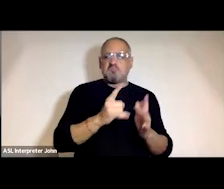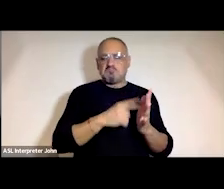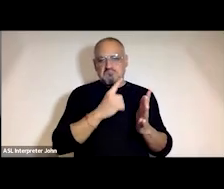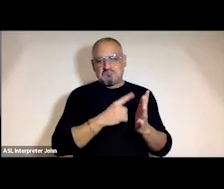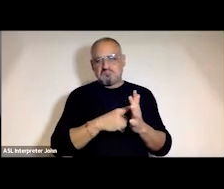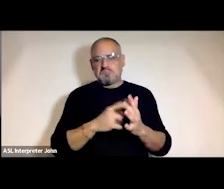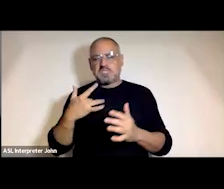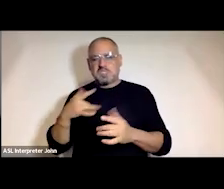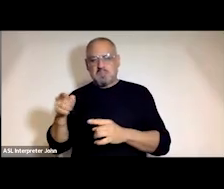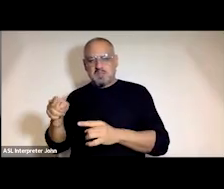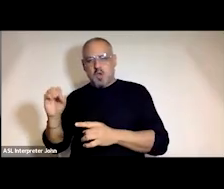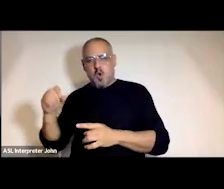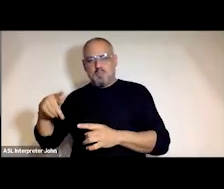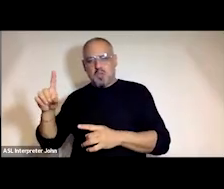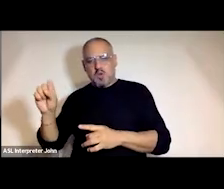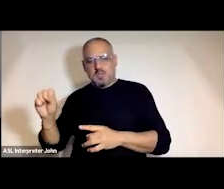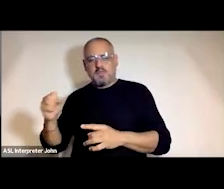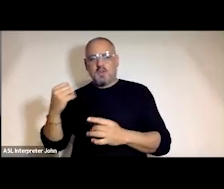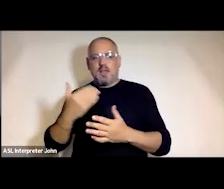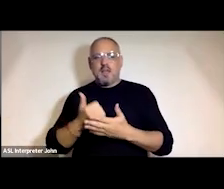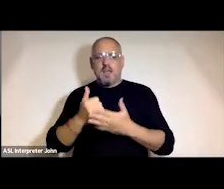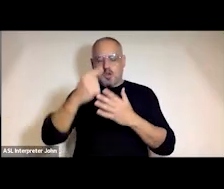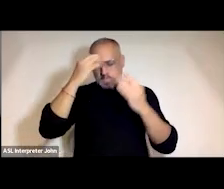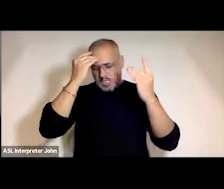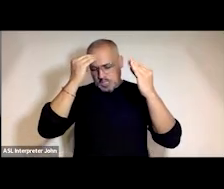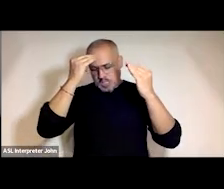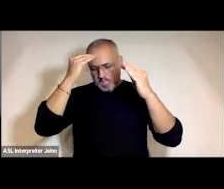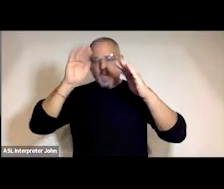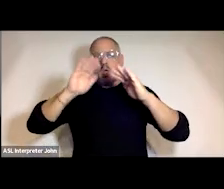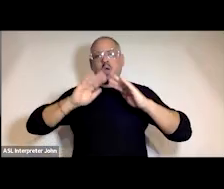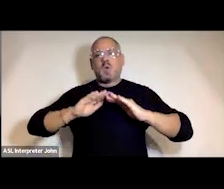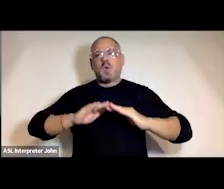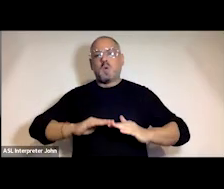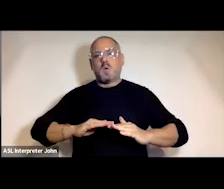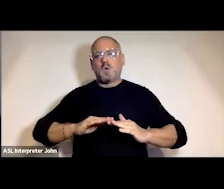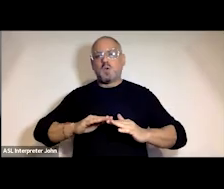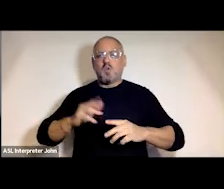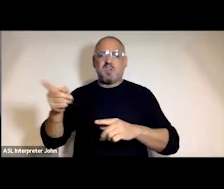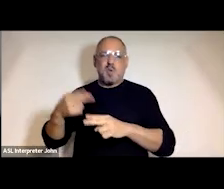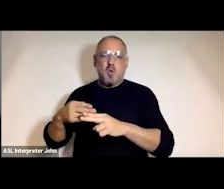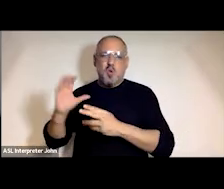to help quiet the voices in his head or the radio noises as he put it.